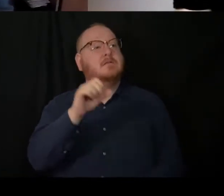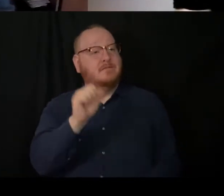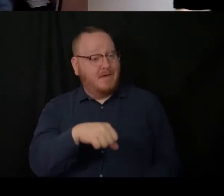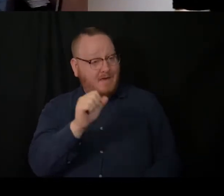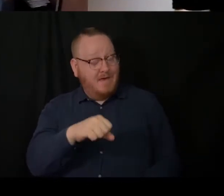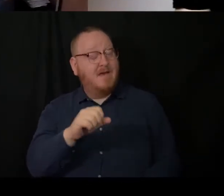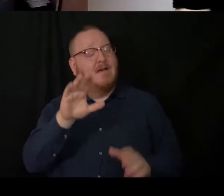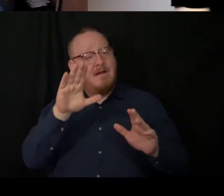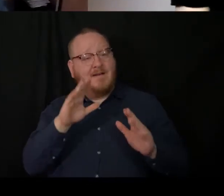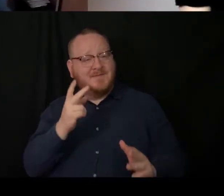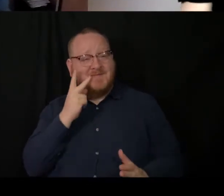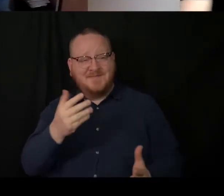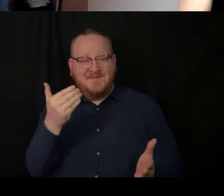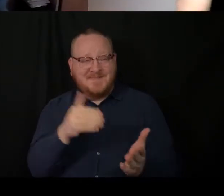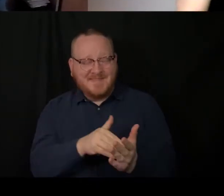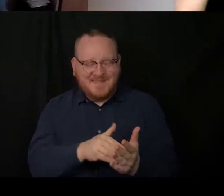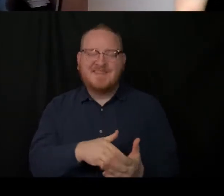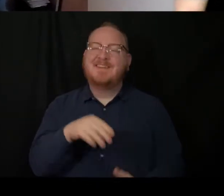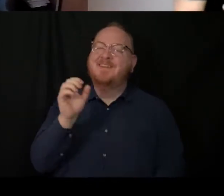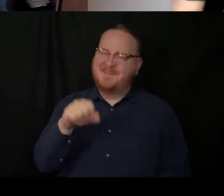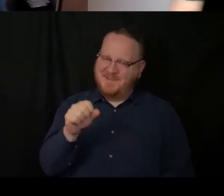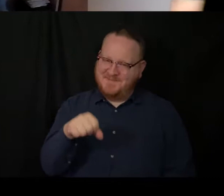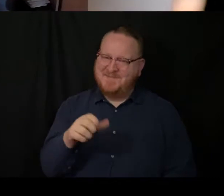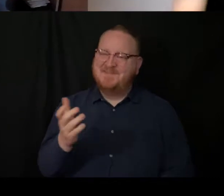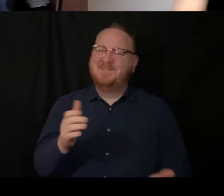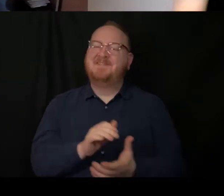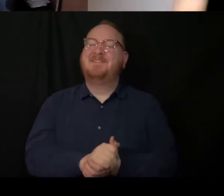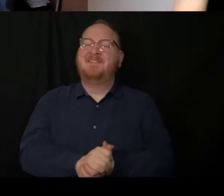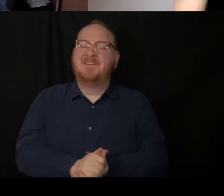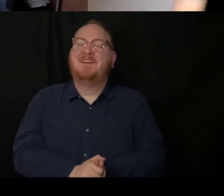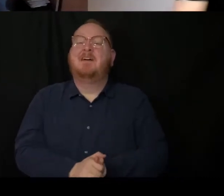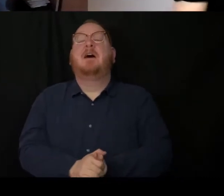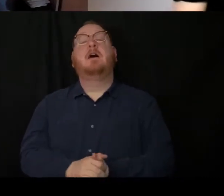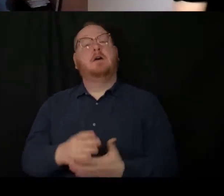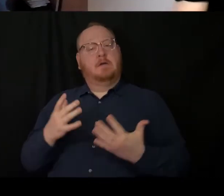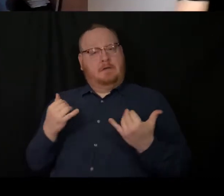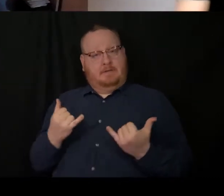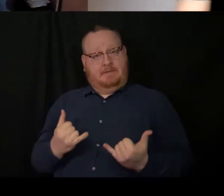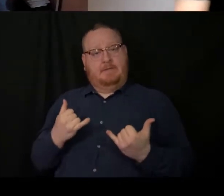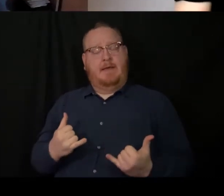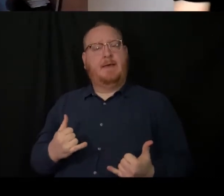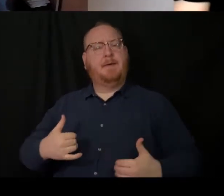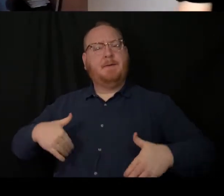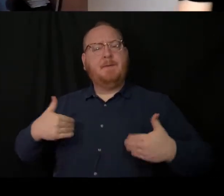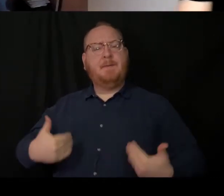to see you again. Janel Frost: Yeah, yes. So we have some important information